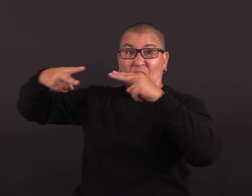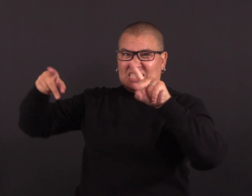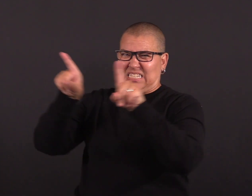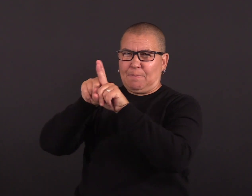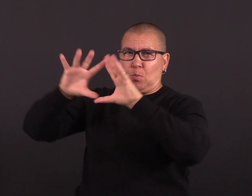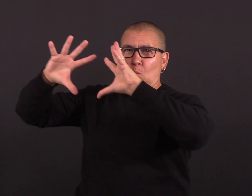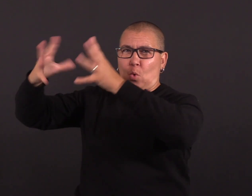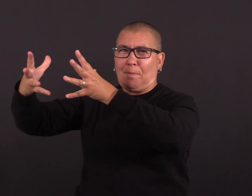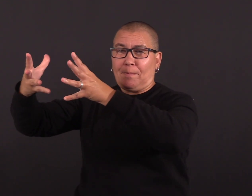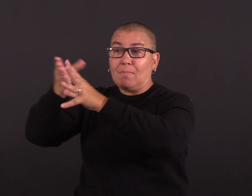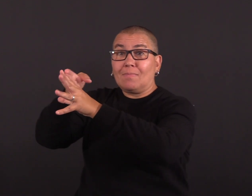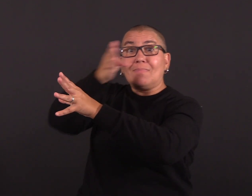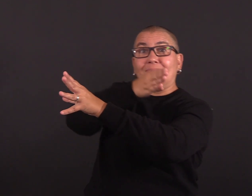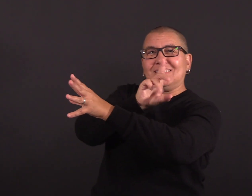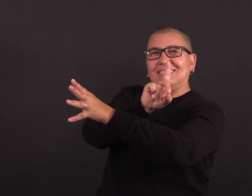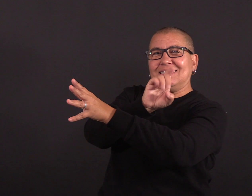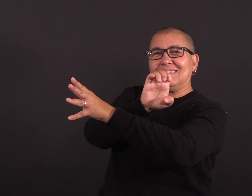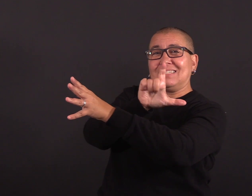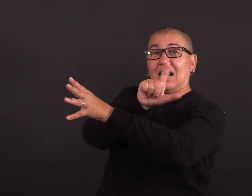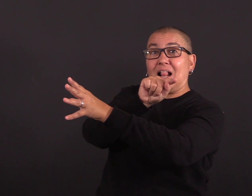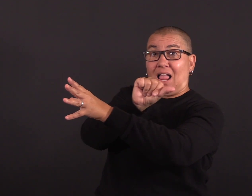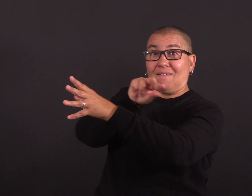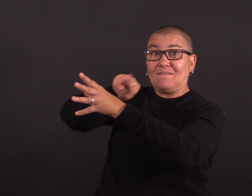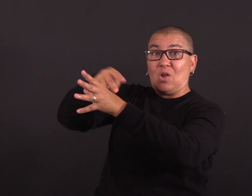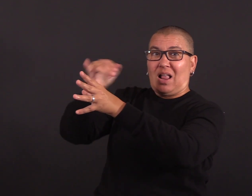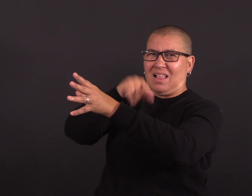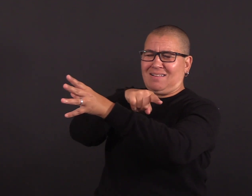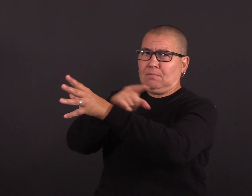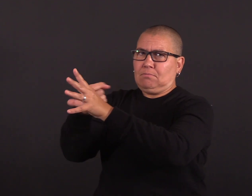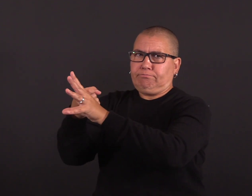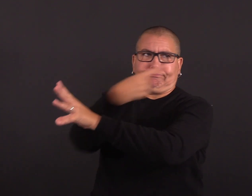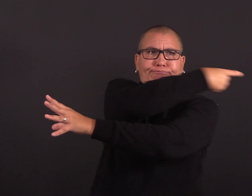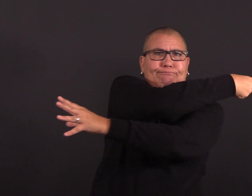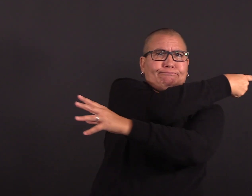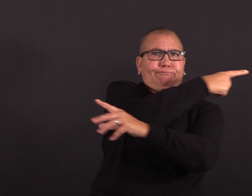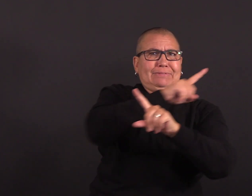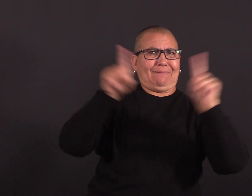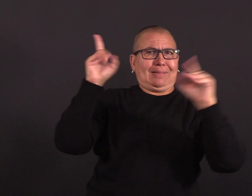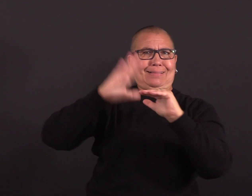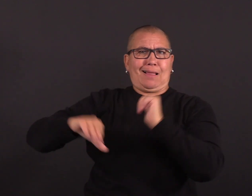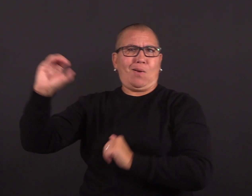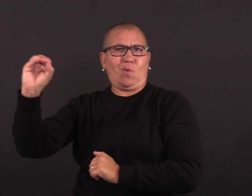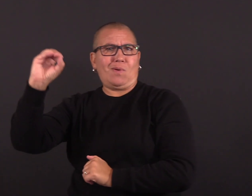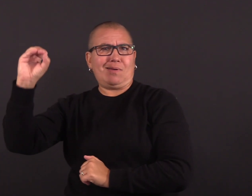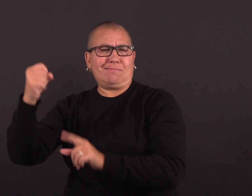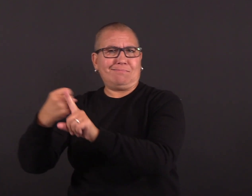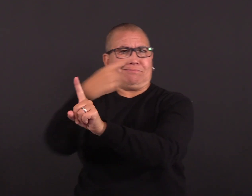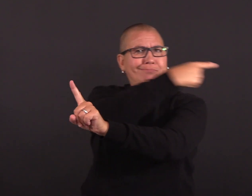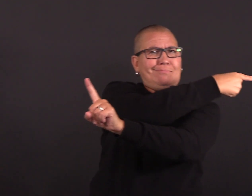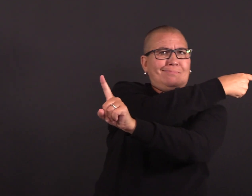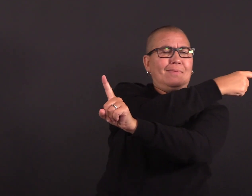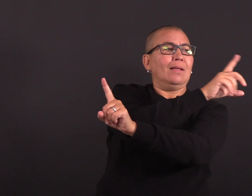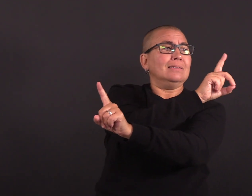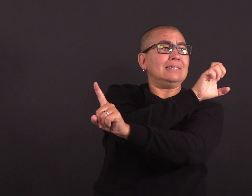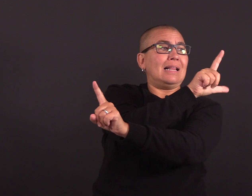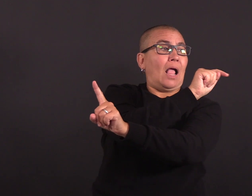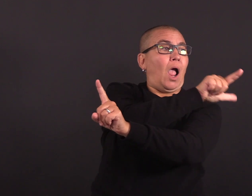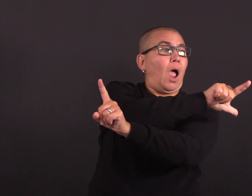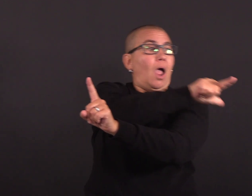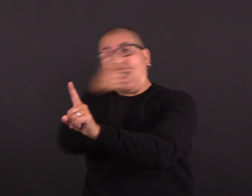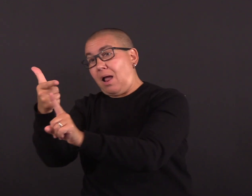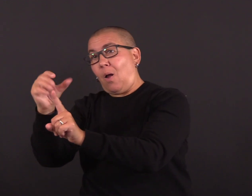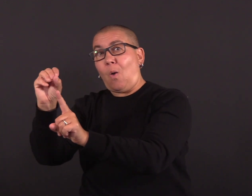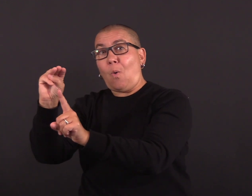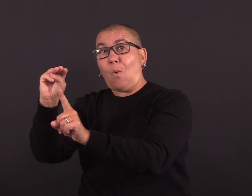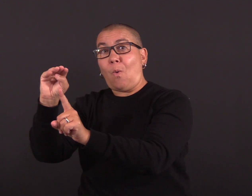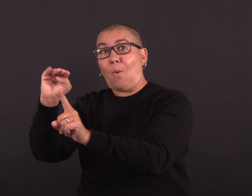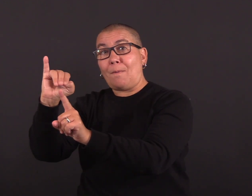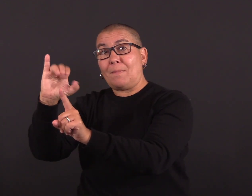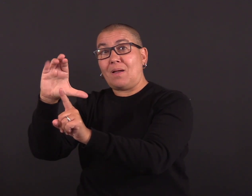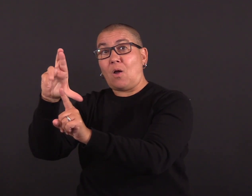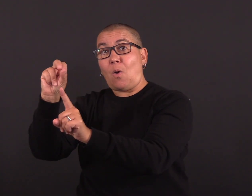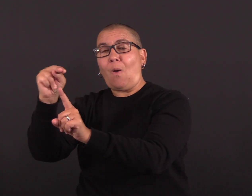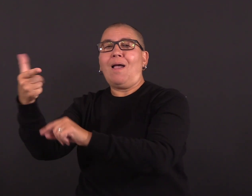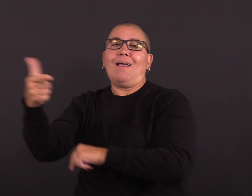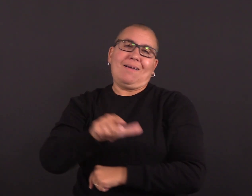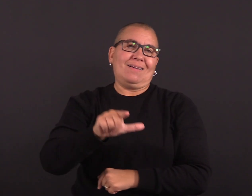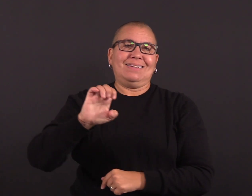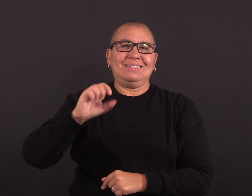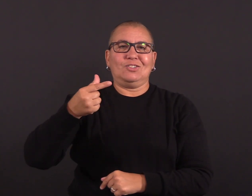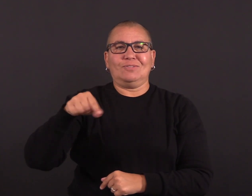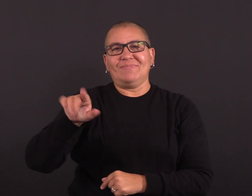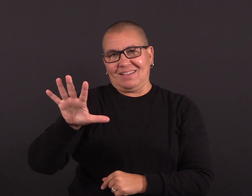is going to be much better cross-protection.” That idea will likely be part of the groundwork